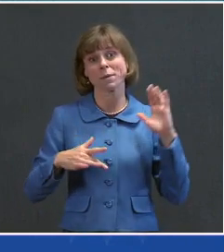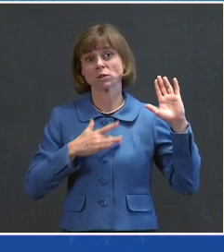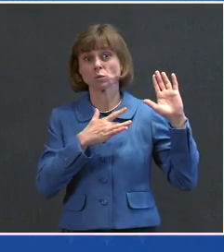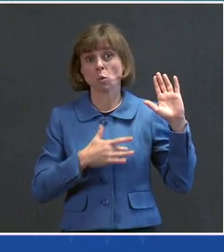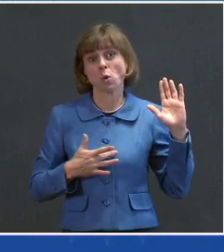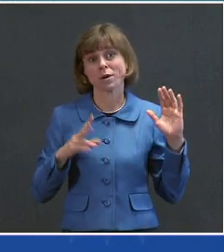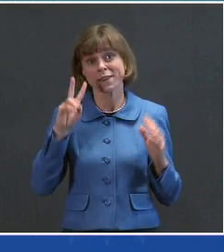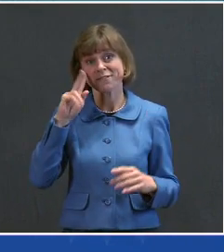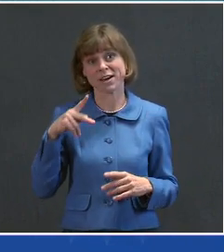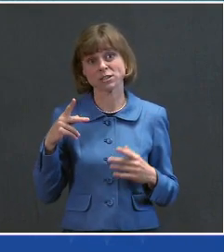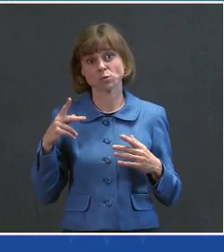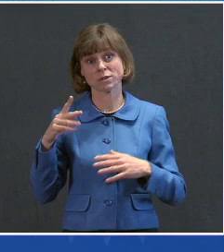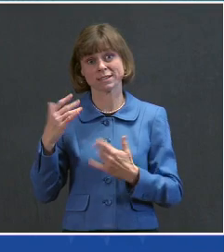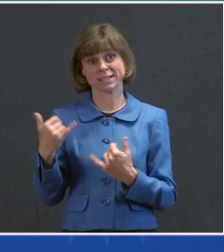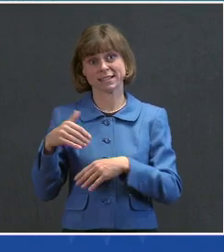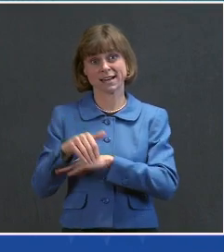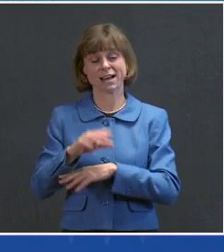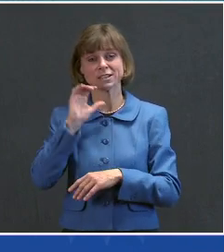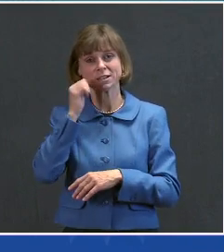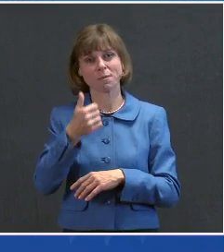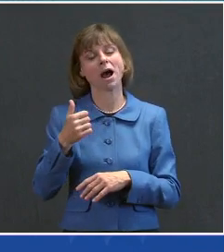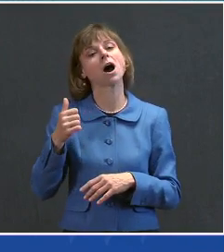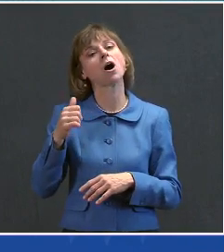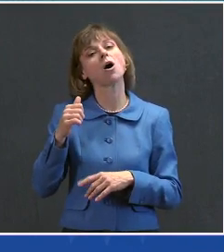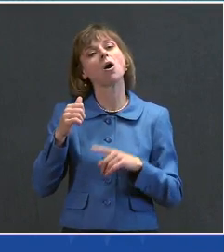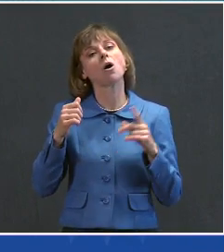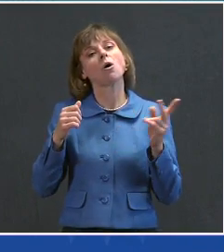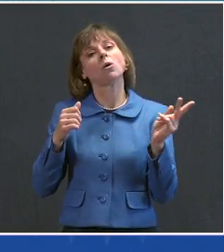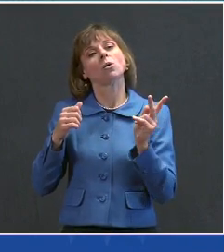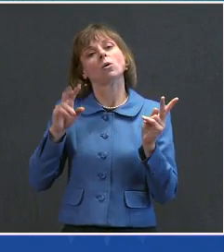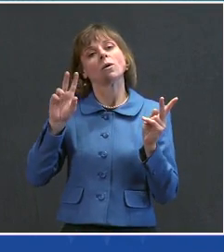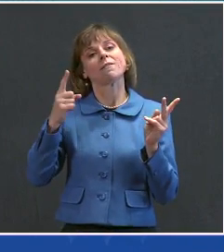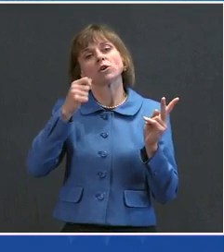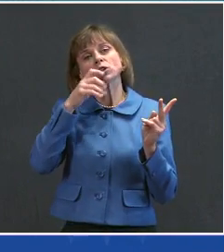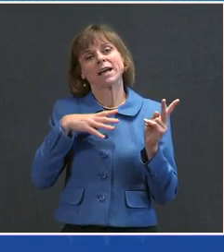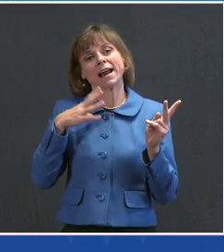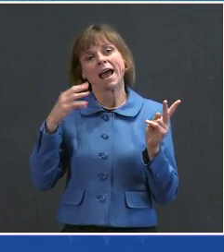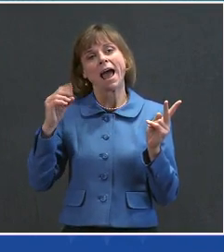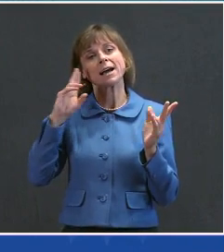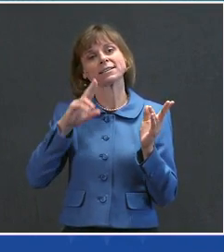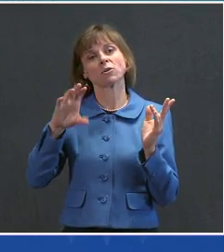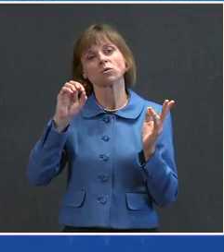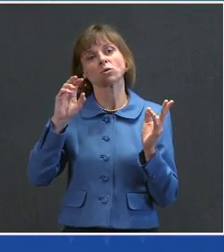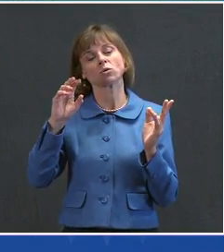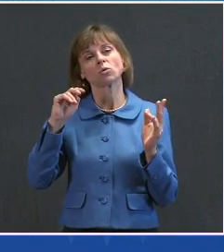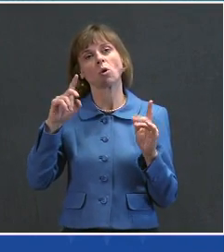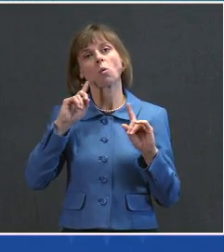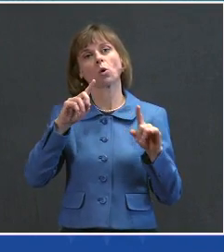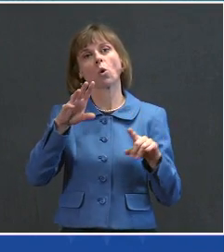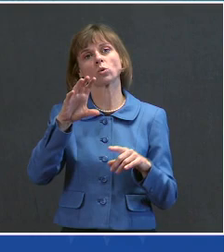Tomorrow, the First Lady and Secretary Cardona will travel to his hometown of Meriden, Connecticut, and to Waterford, Pennsylvania,